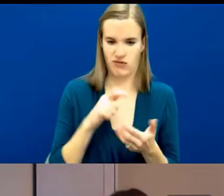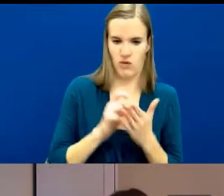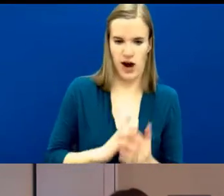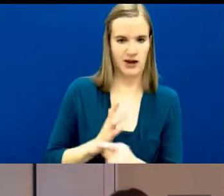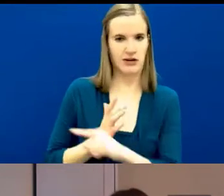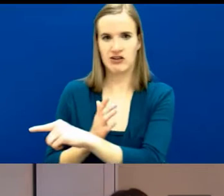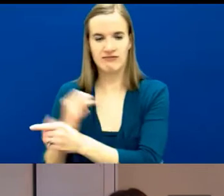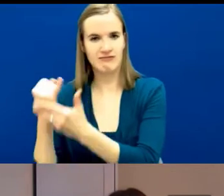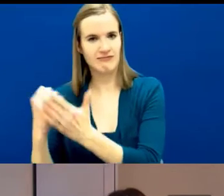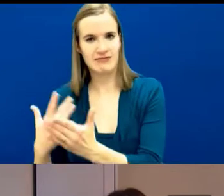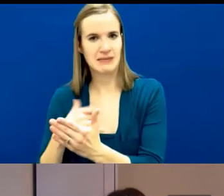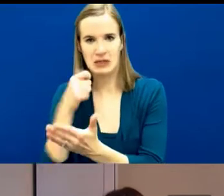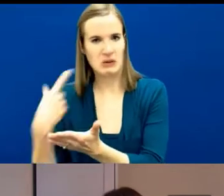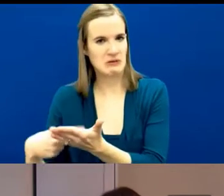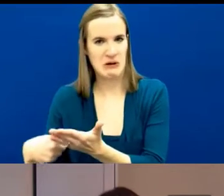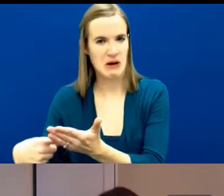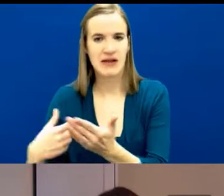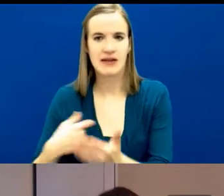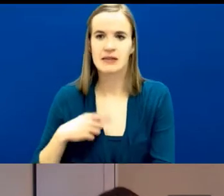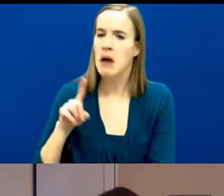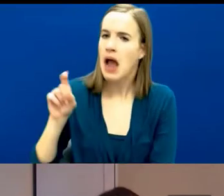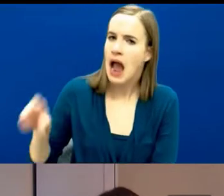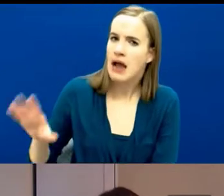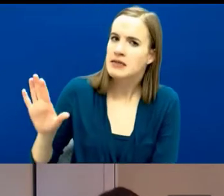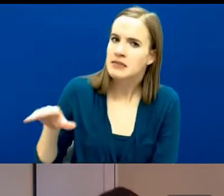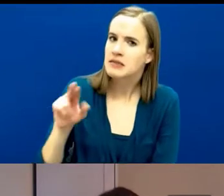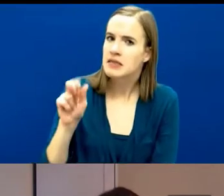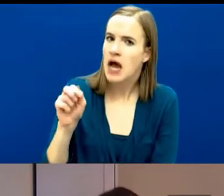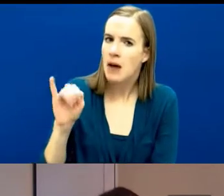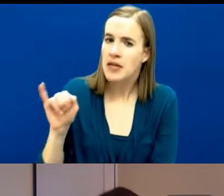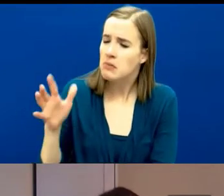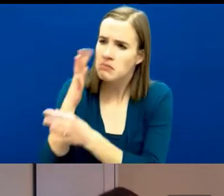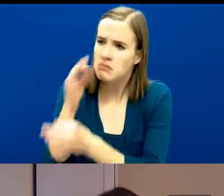you to the manuscript? And he said, Well, I- he has a degenerative disease,